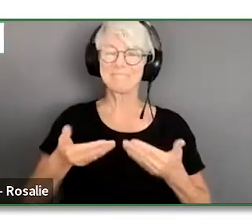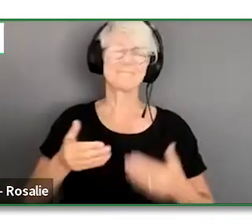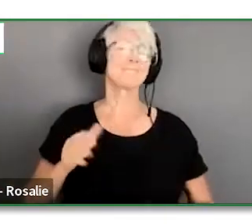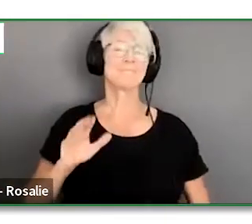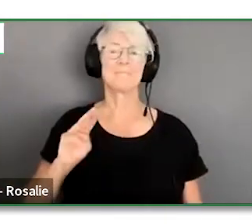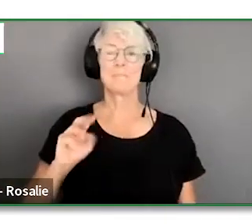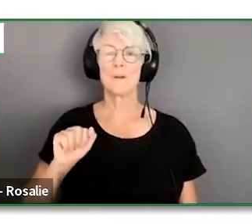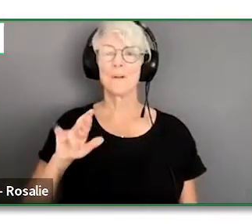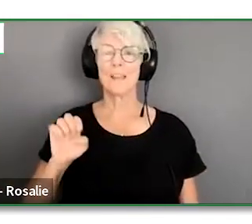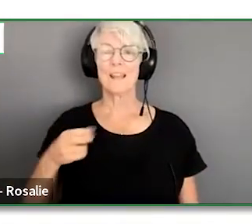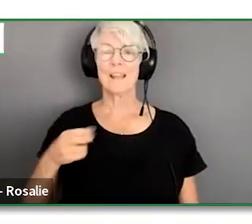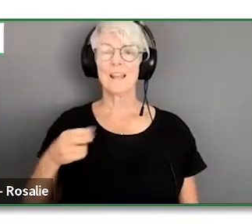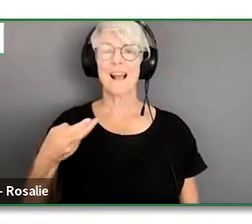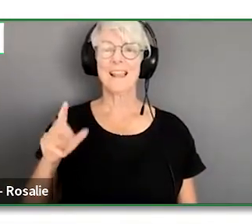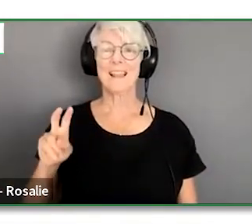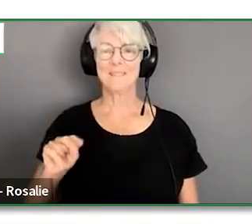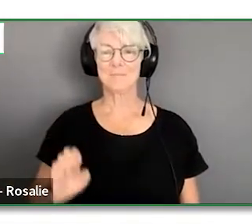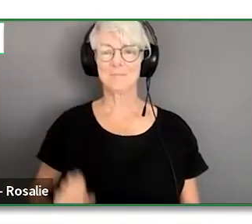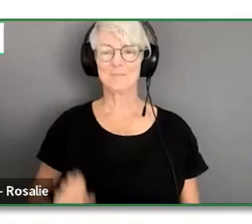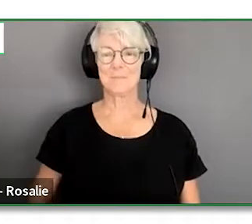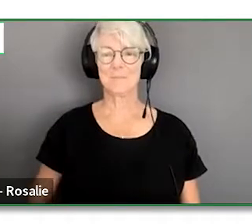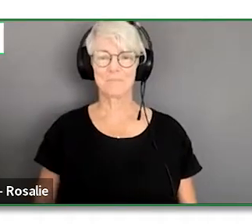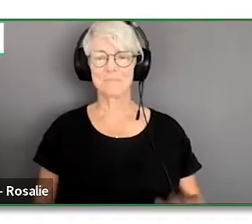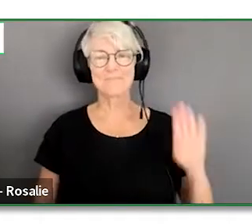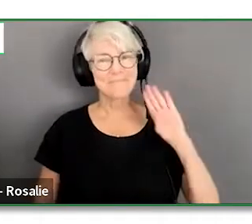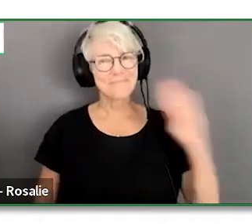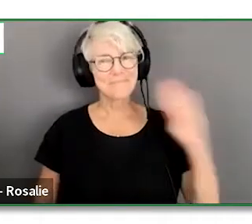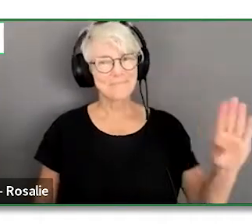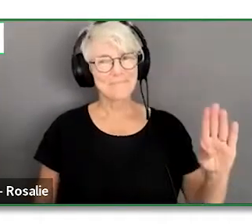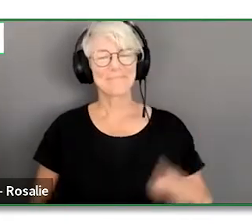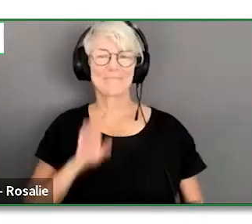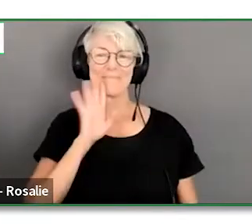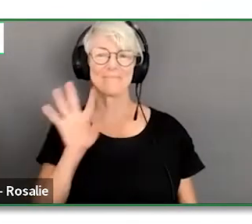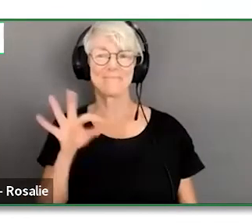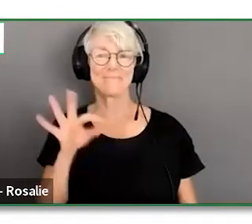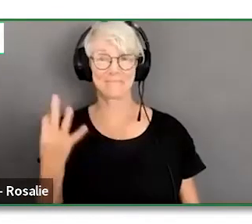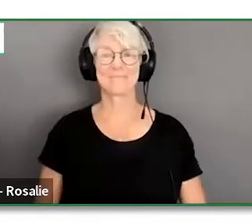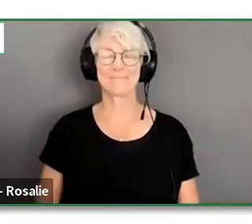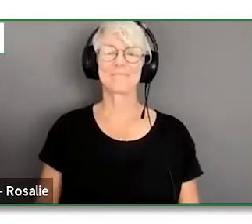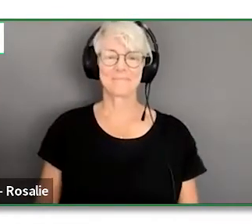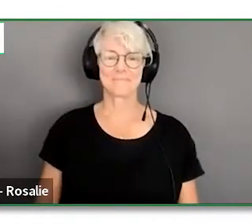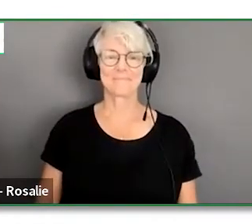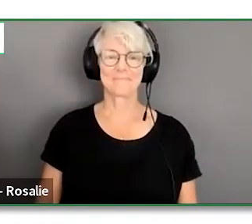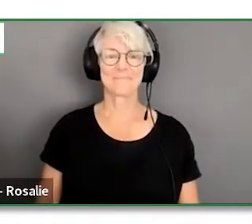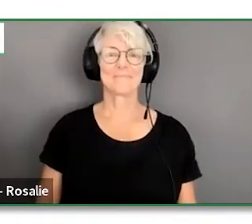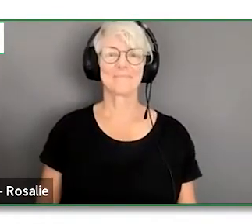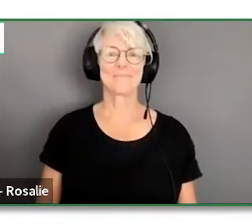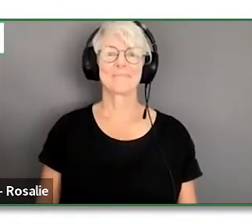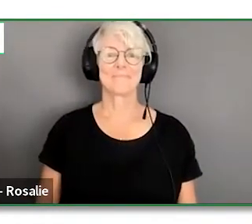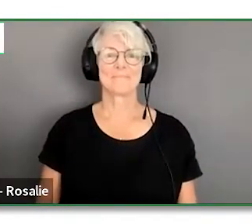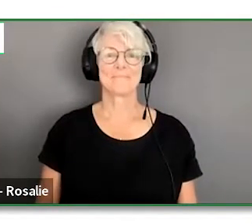Thank you Alison. I'm Marie-Hélène. I'm at the Acting Director for uh